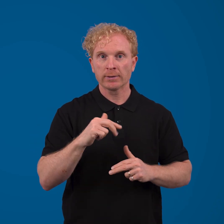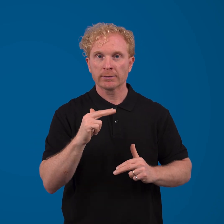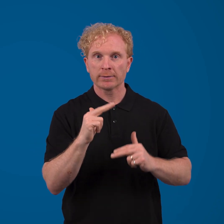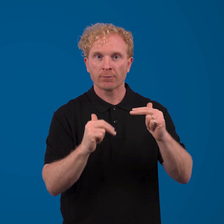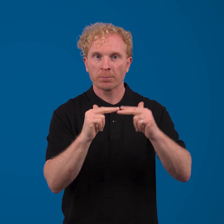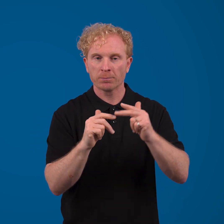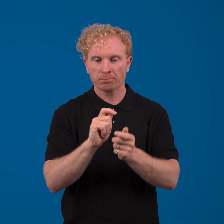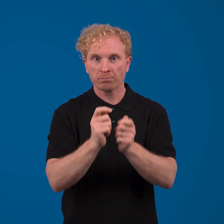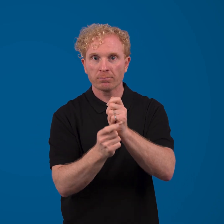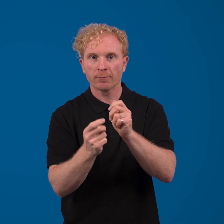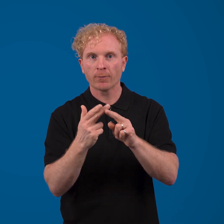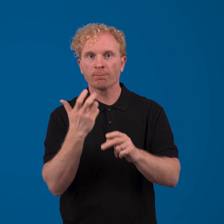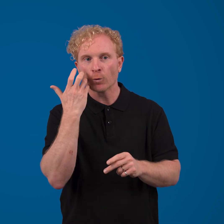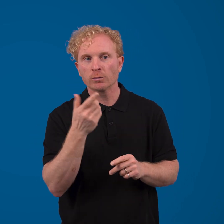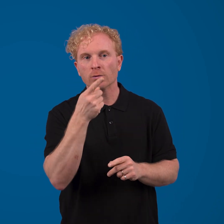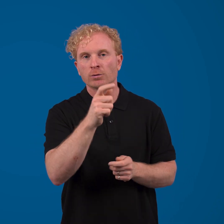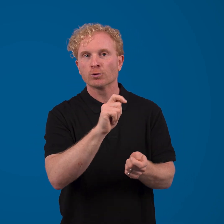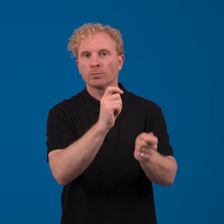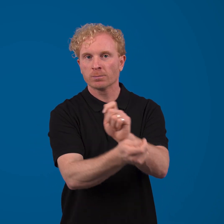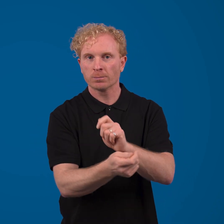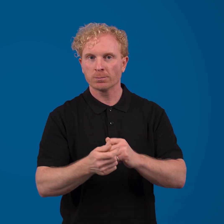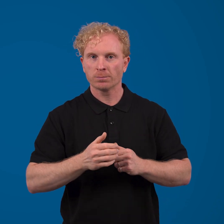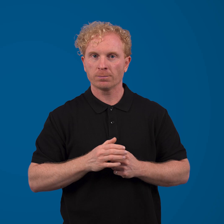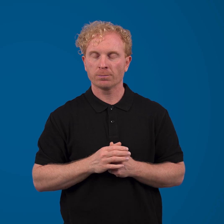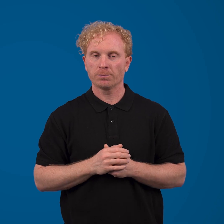in the development and implementation of future reforms.